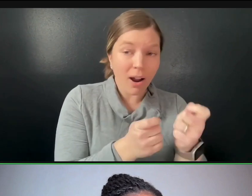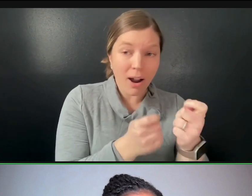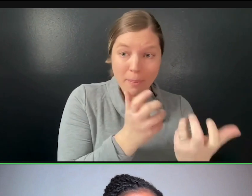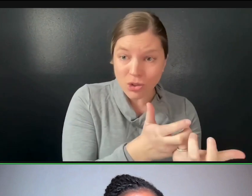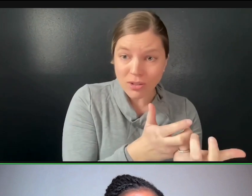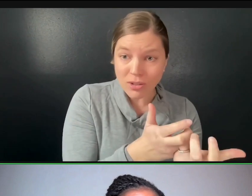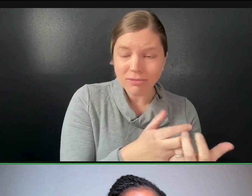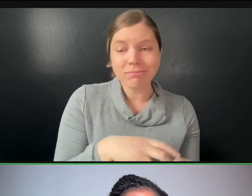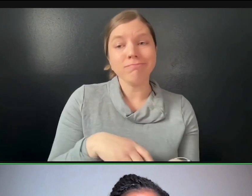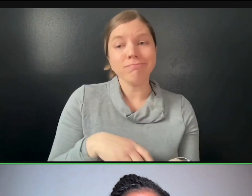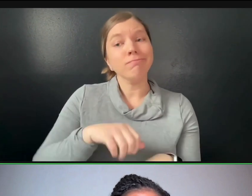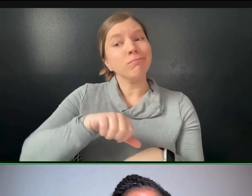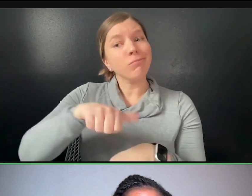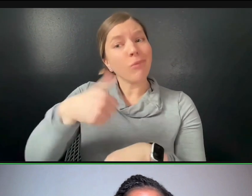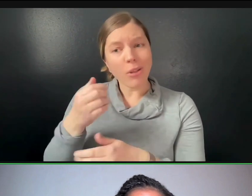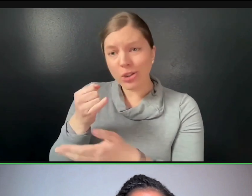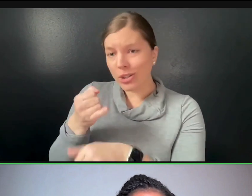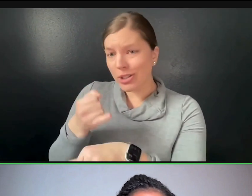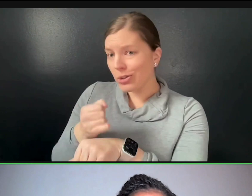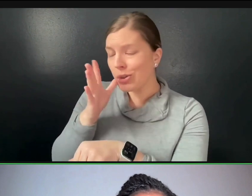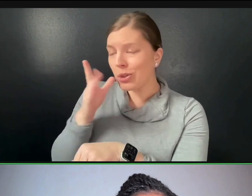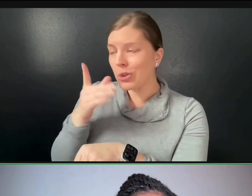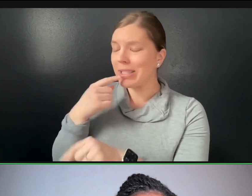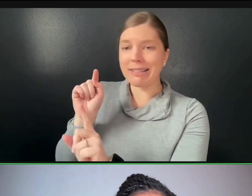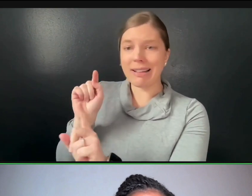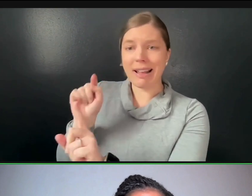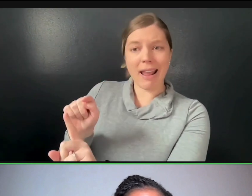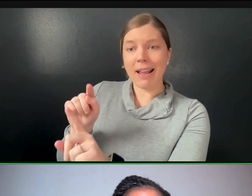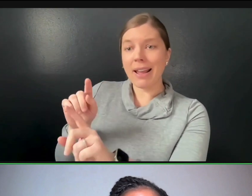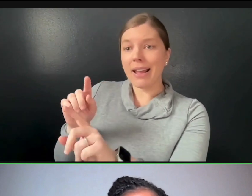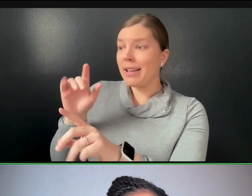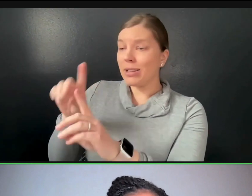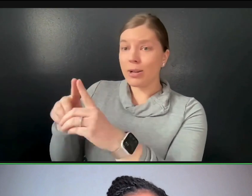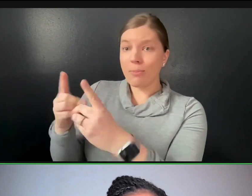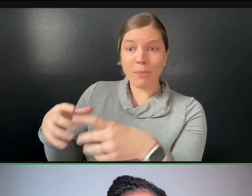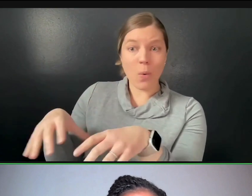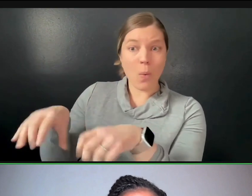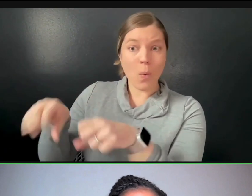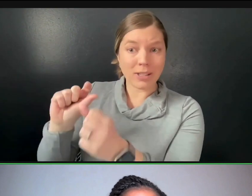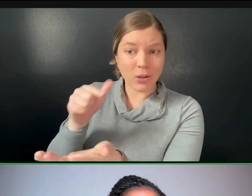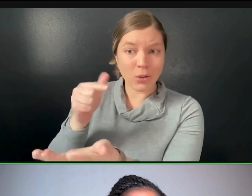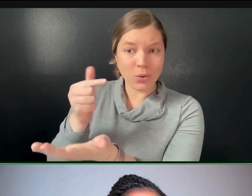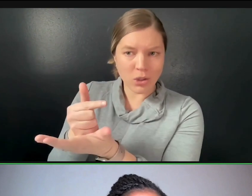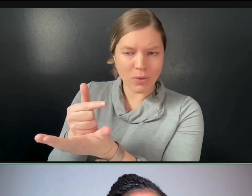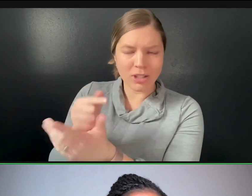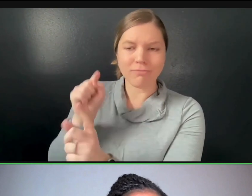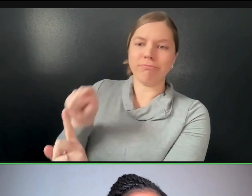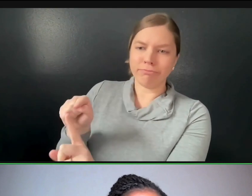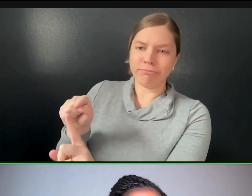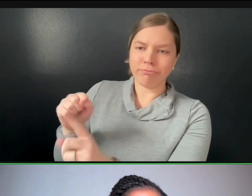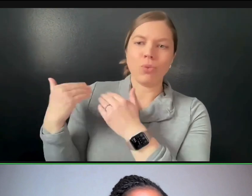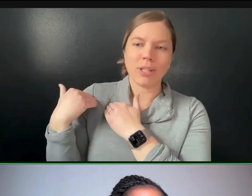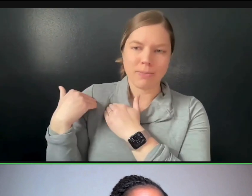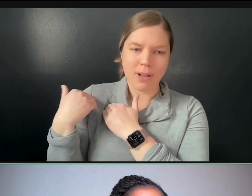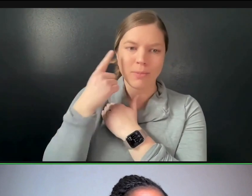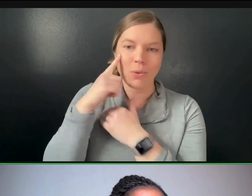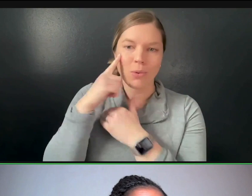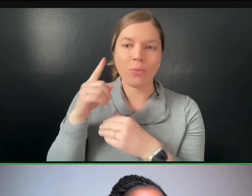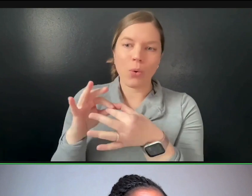be those who coordinate. But they may have the funding at one location. However, a different school, it may